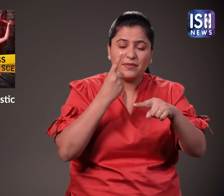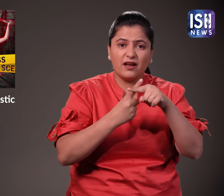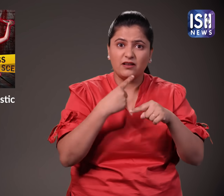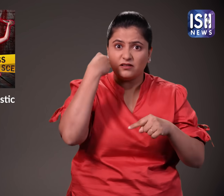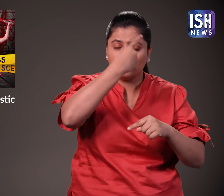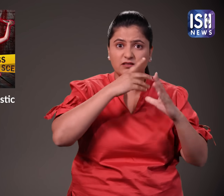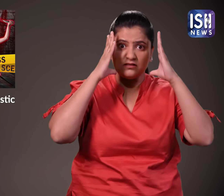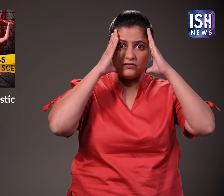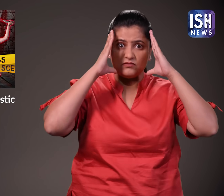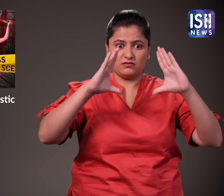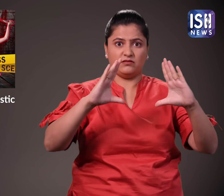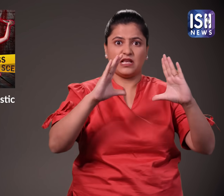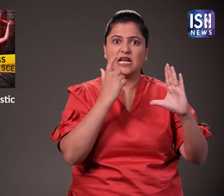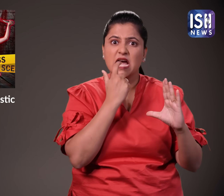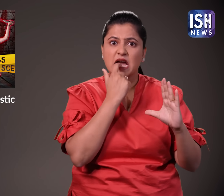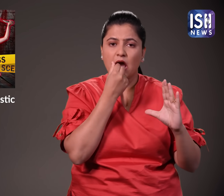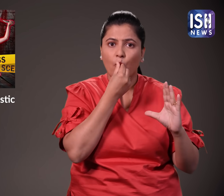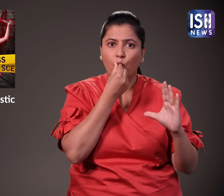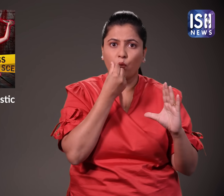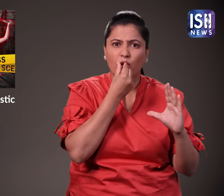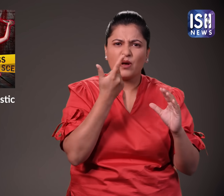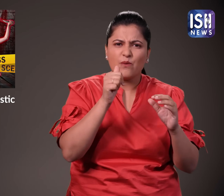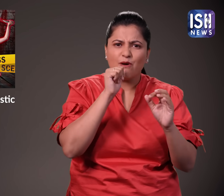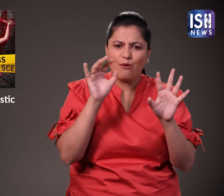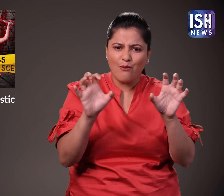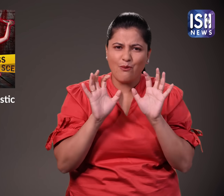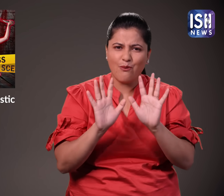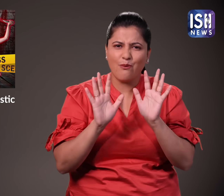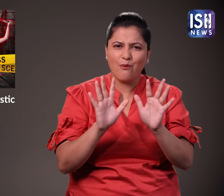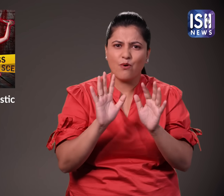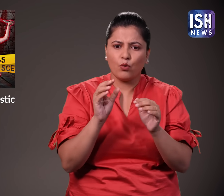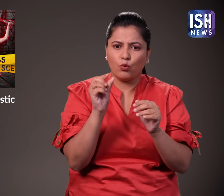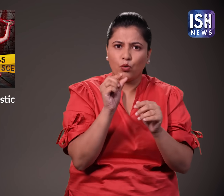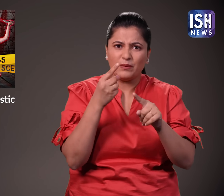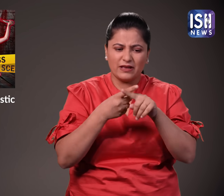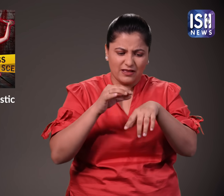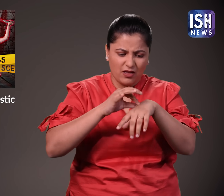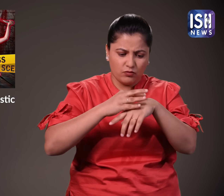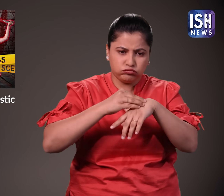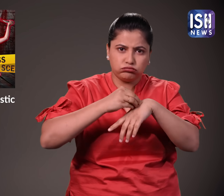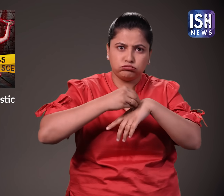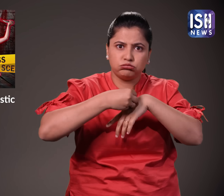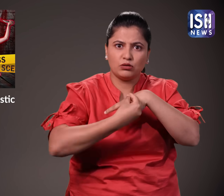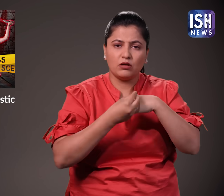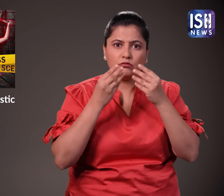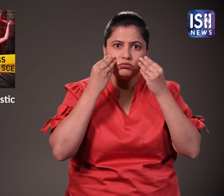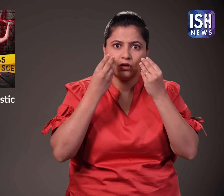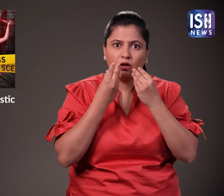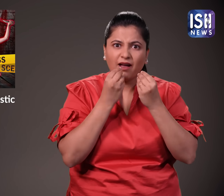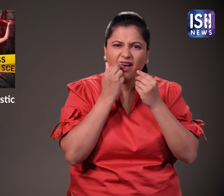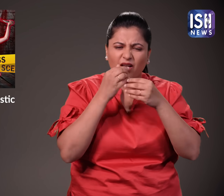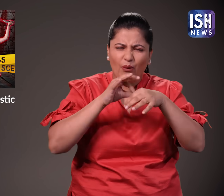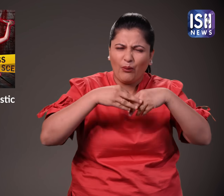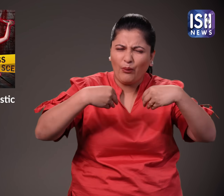His teeth were shaking and his skin had become very loose.